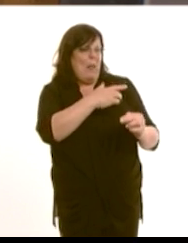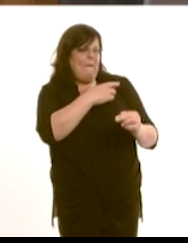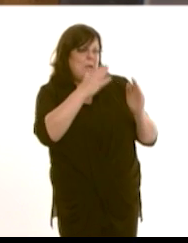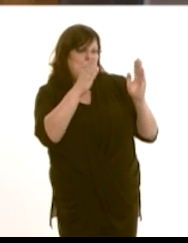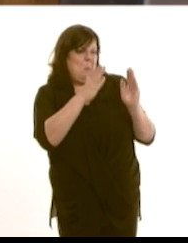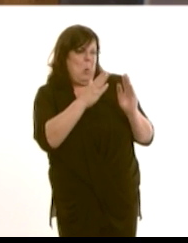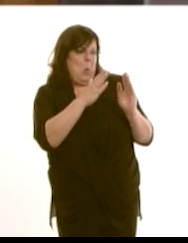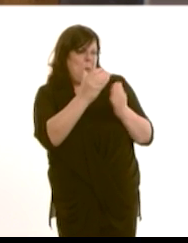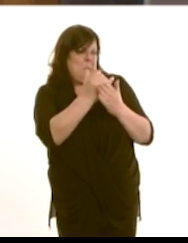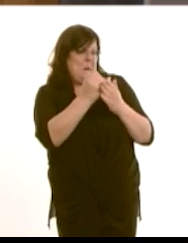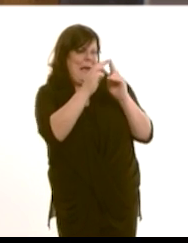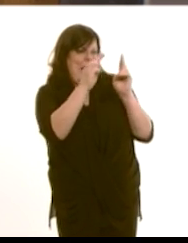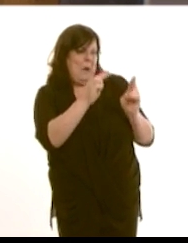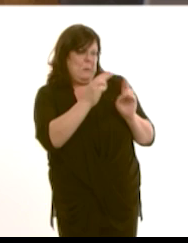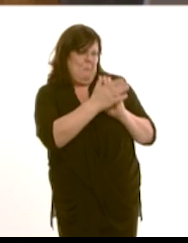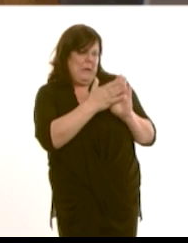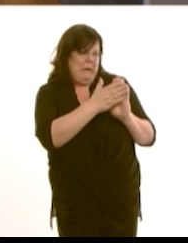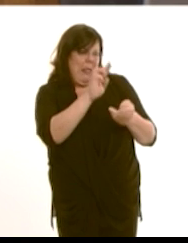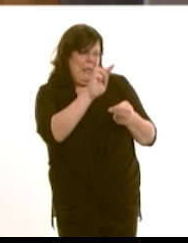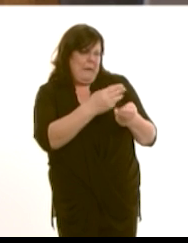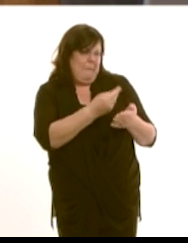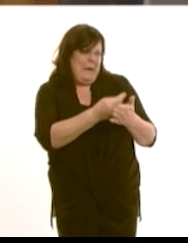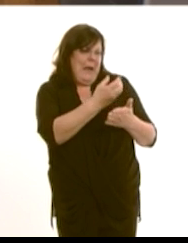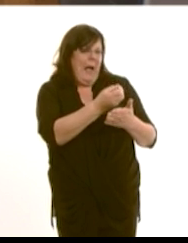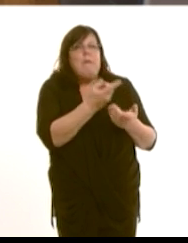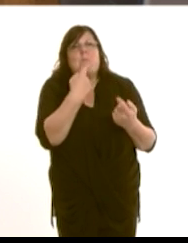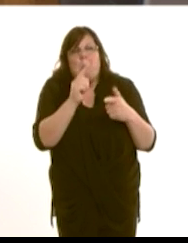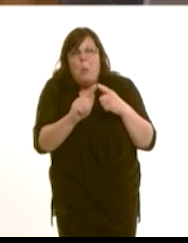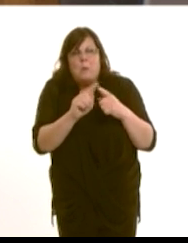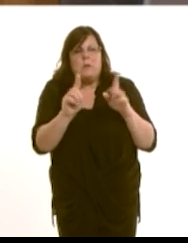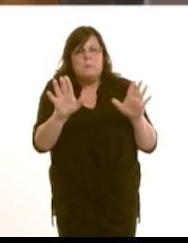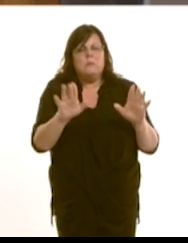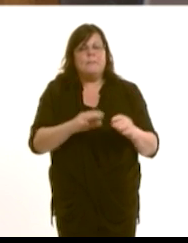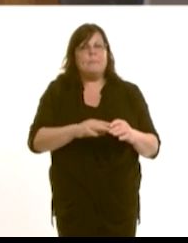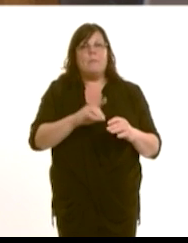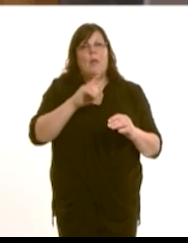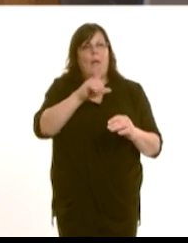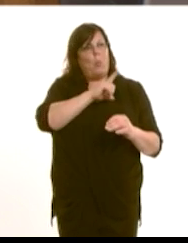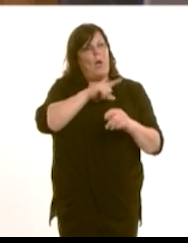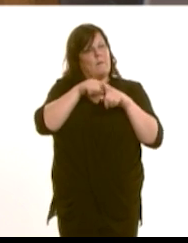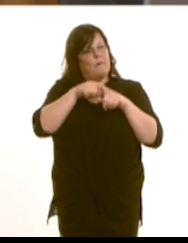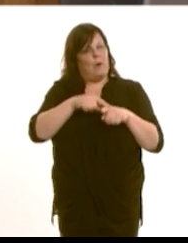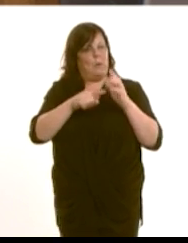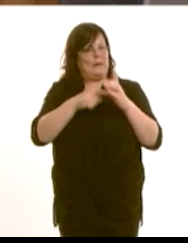one that works because itís a tax that has been applied to a house.